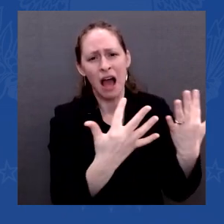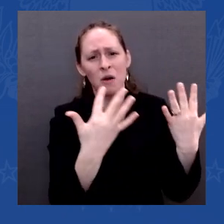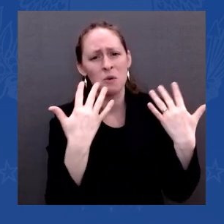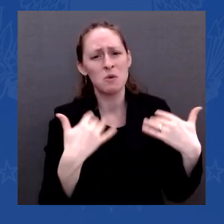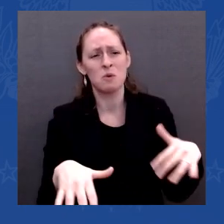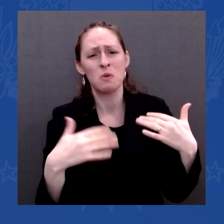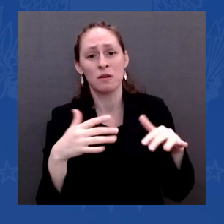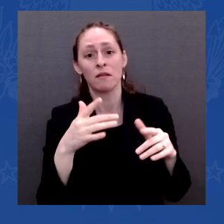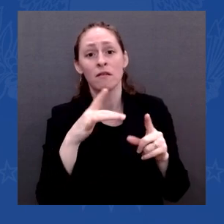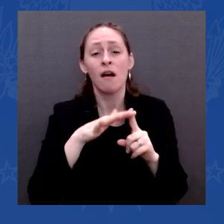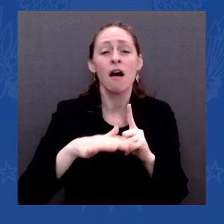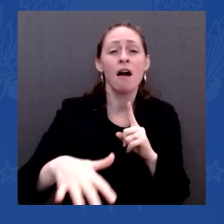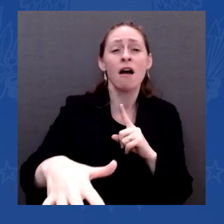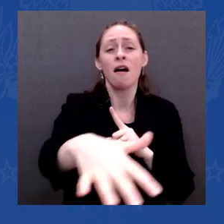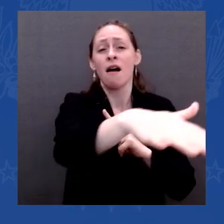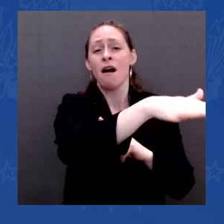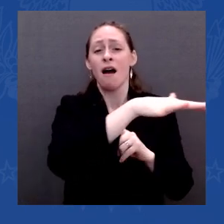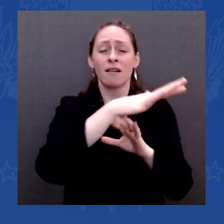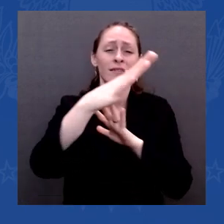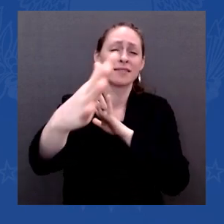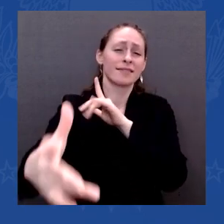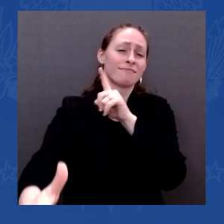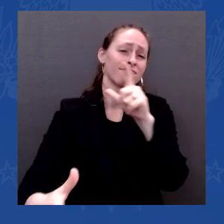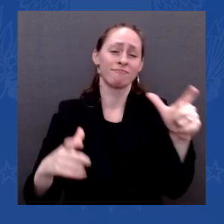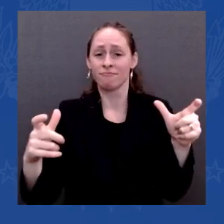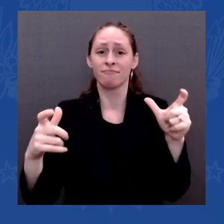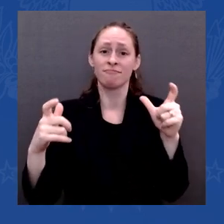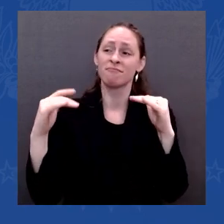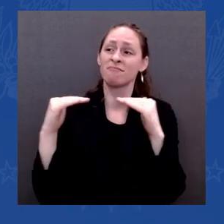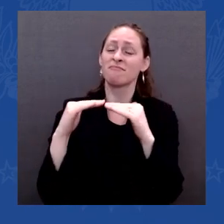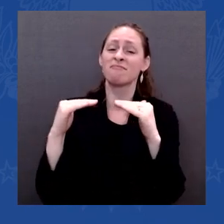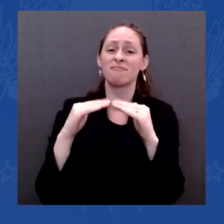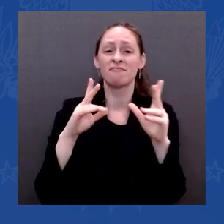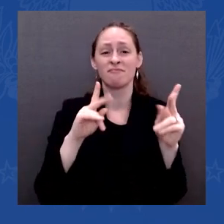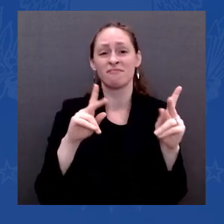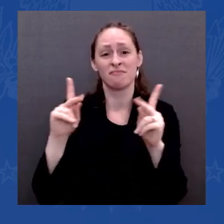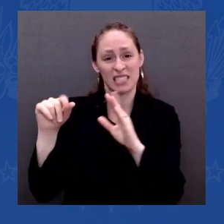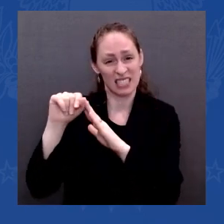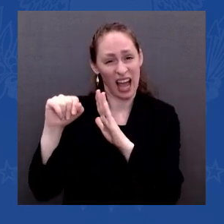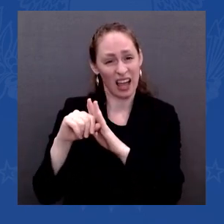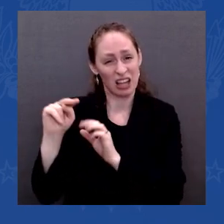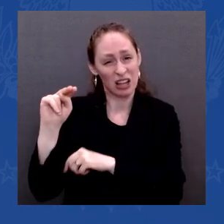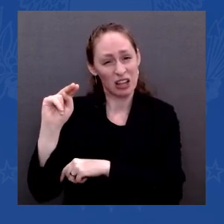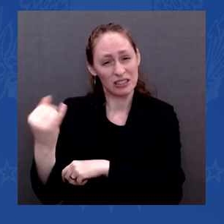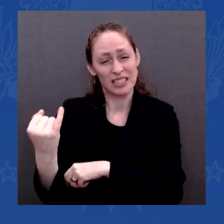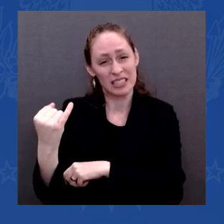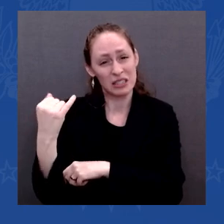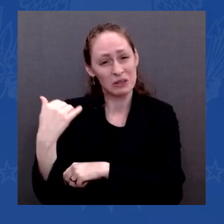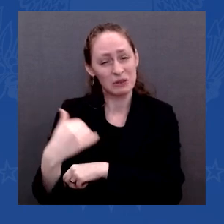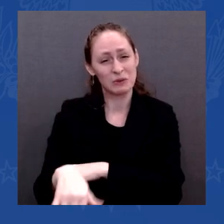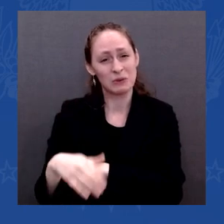A lot of it because of the lack of resilience in those towers that get blown over and the wires snap.